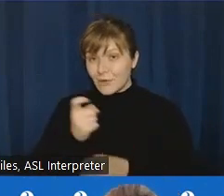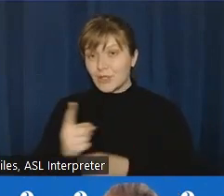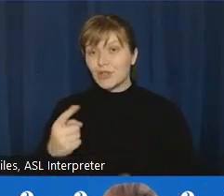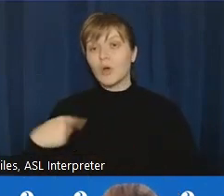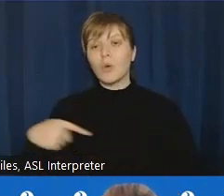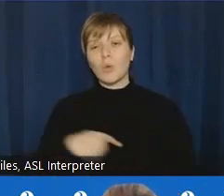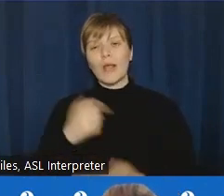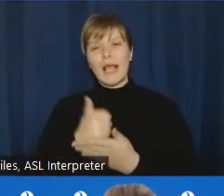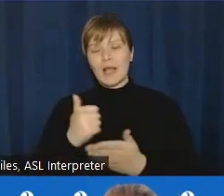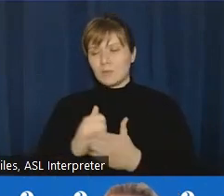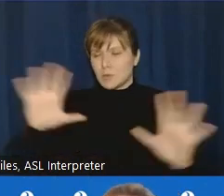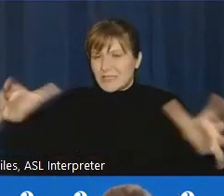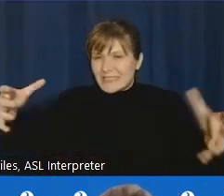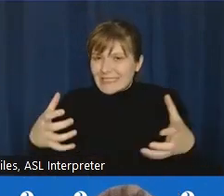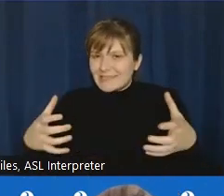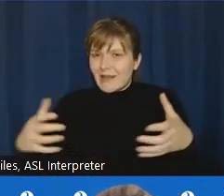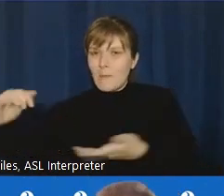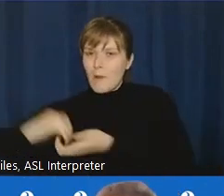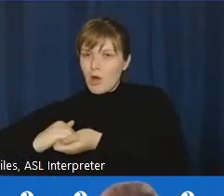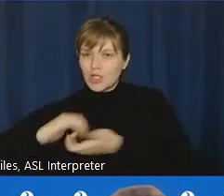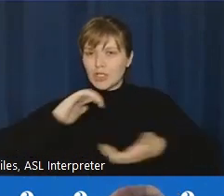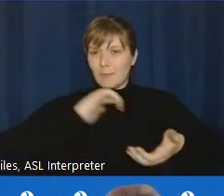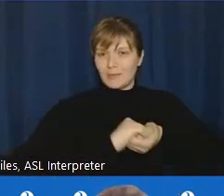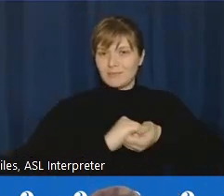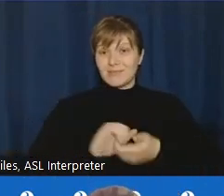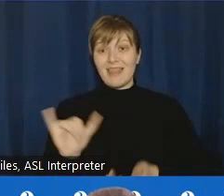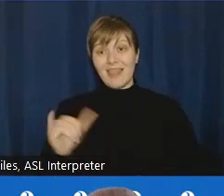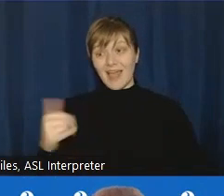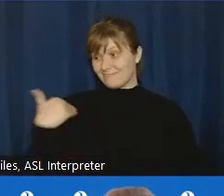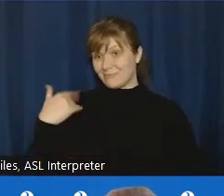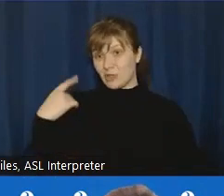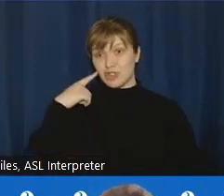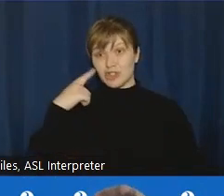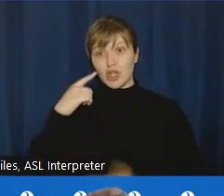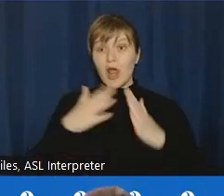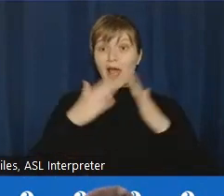partnerships like the one you just heard. Housing and transportation, transportation, aging,